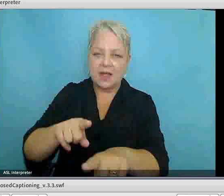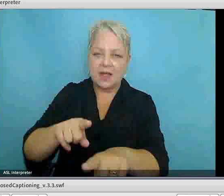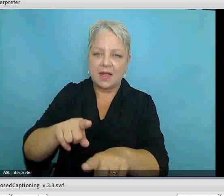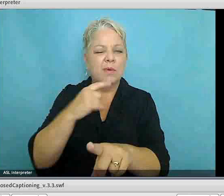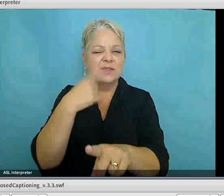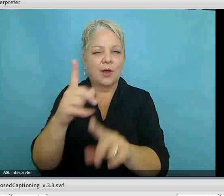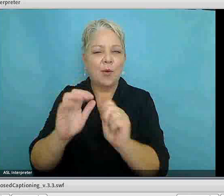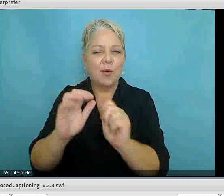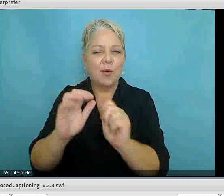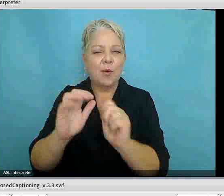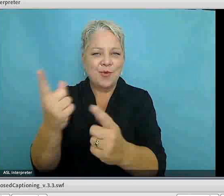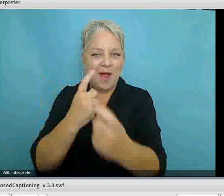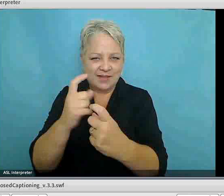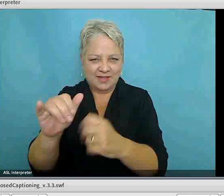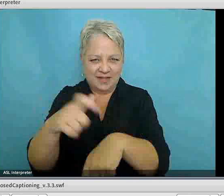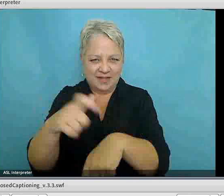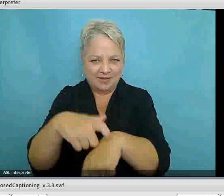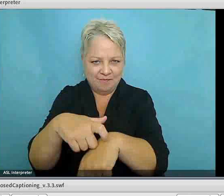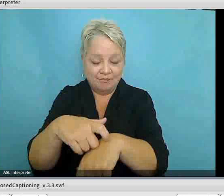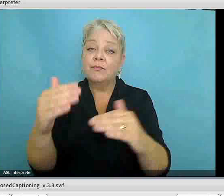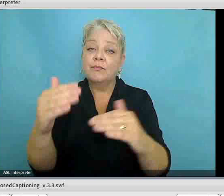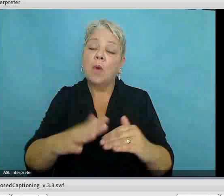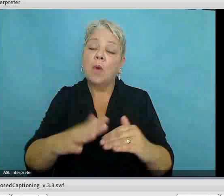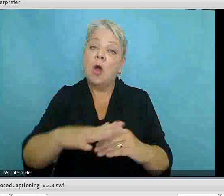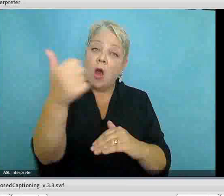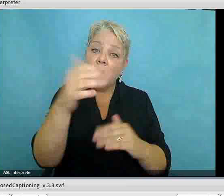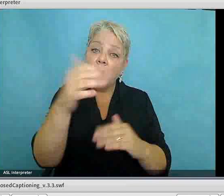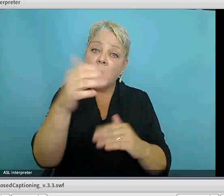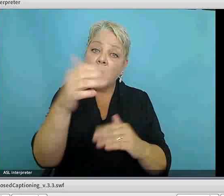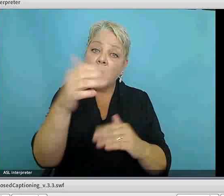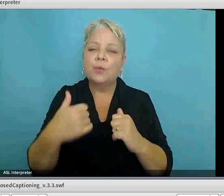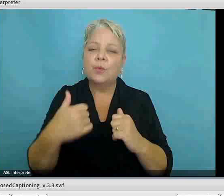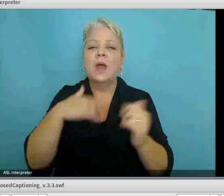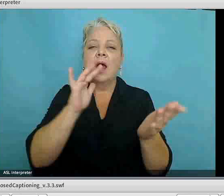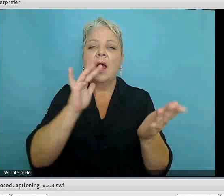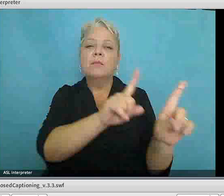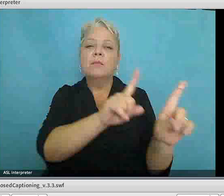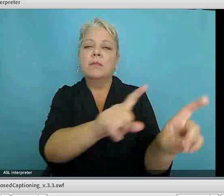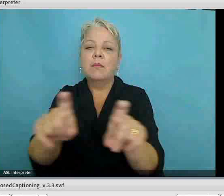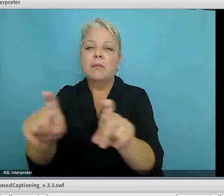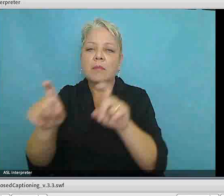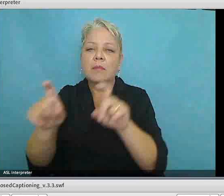Another way for you to participate is by answering polling questions that will be asked during the presentation.